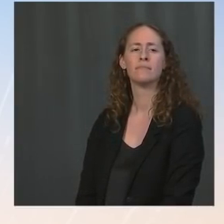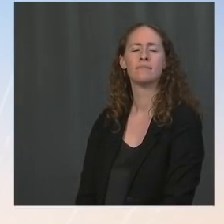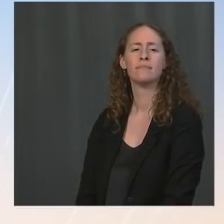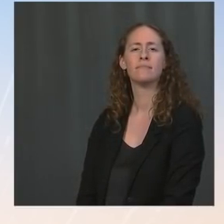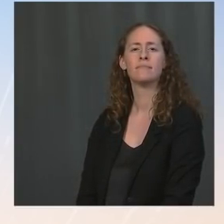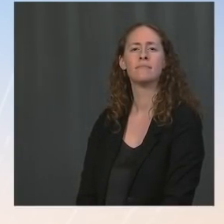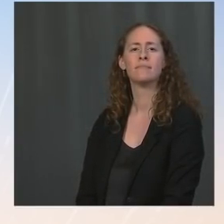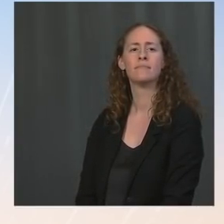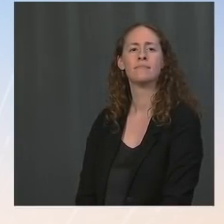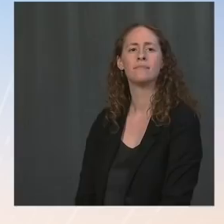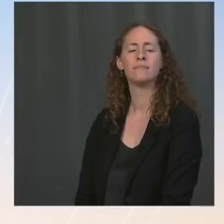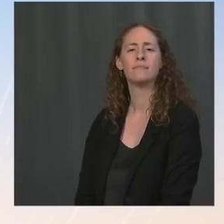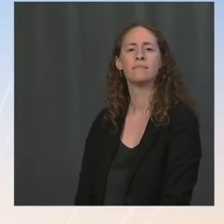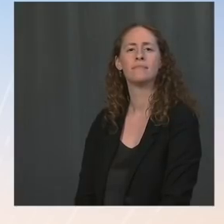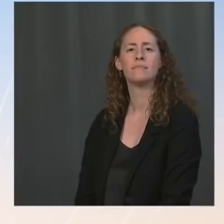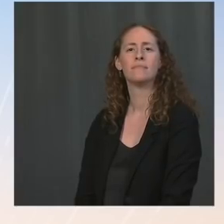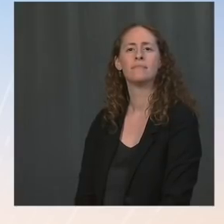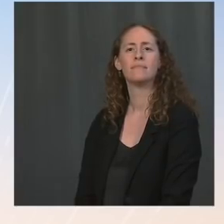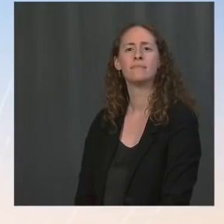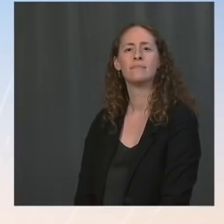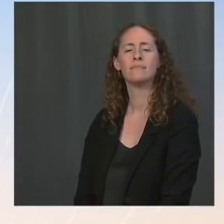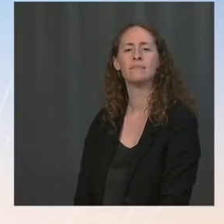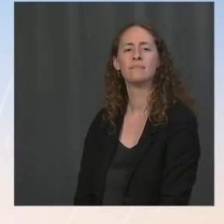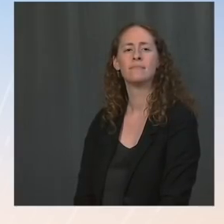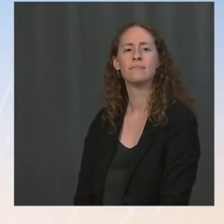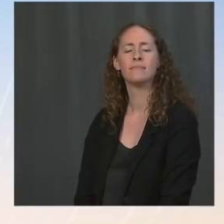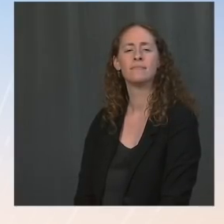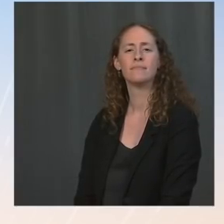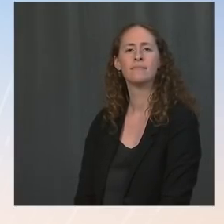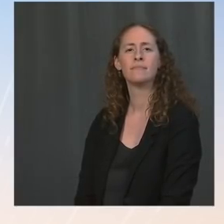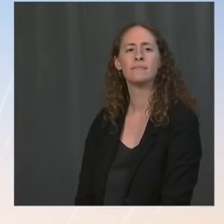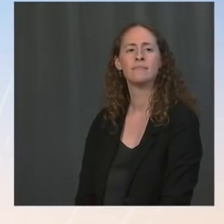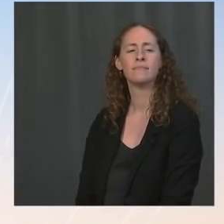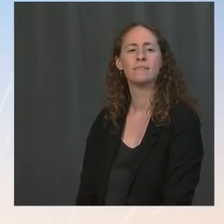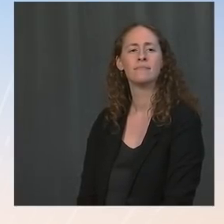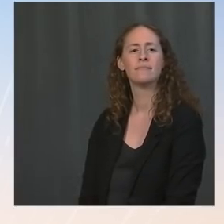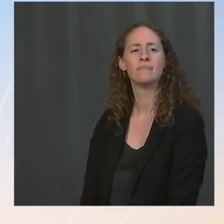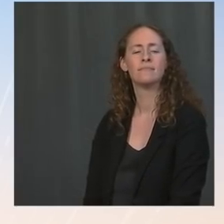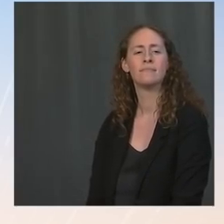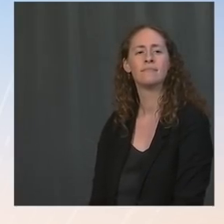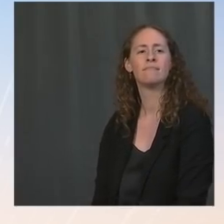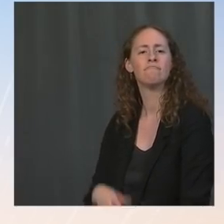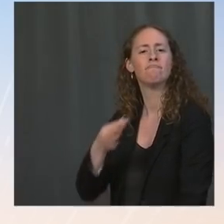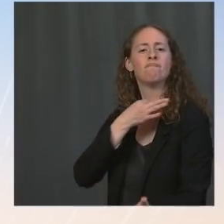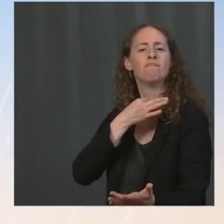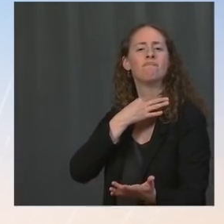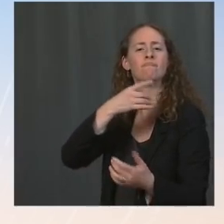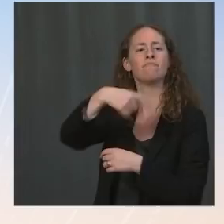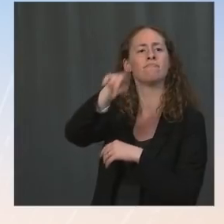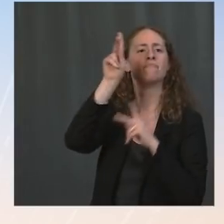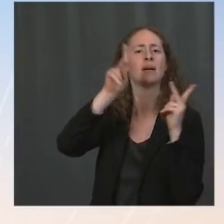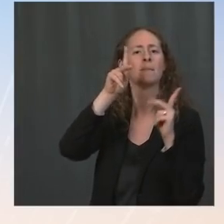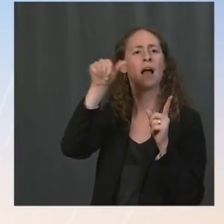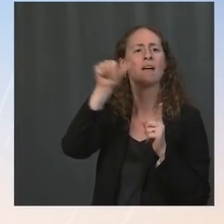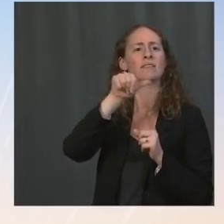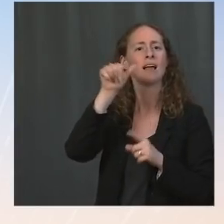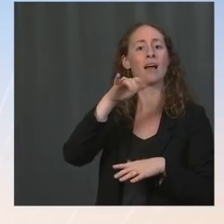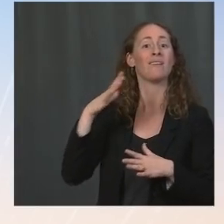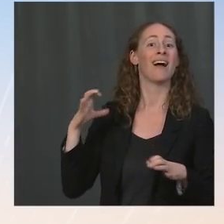Is there any sense of how long Afghans who are trying to leave, who don't leave by tomorrow, are going to have to wait for further instruction